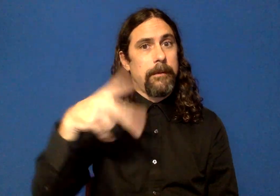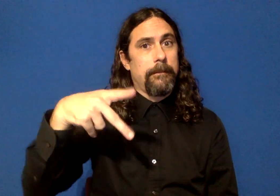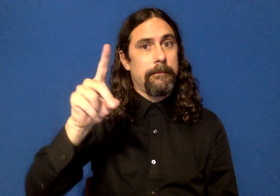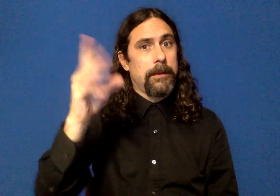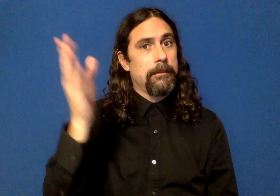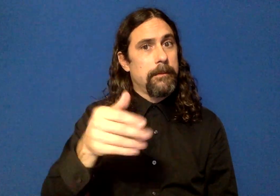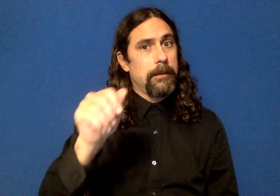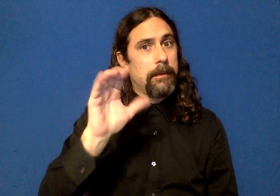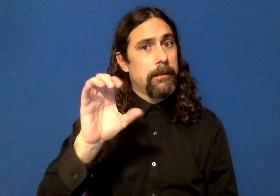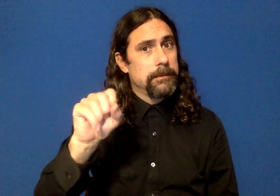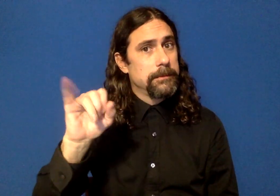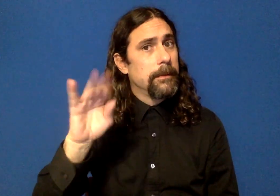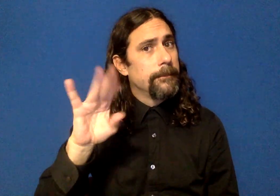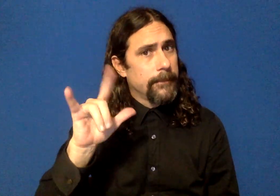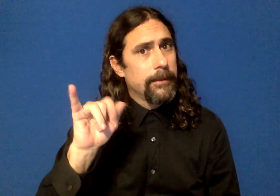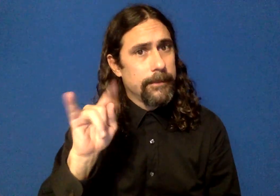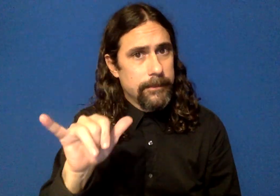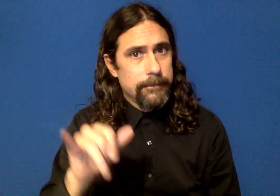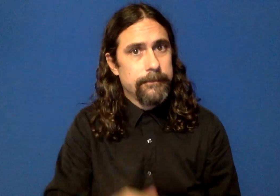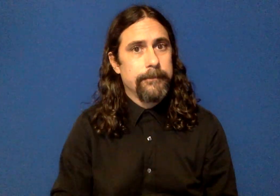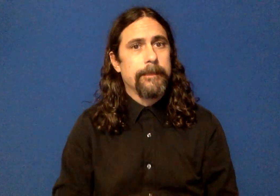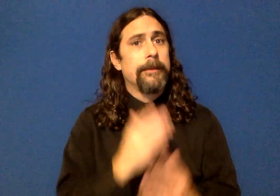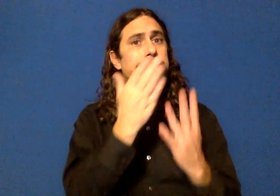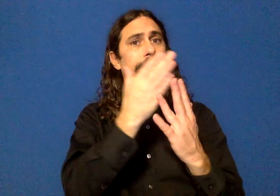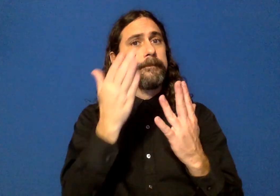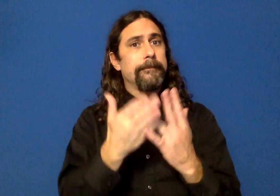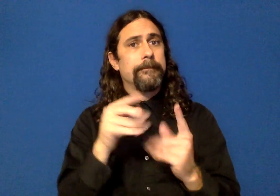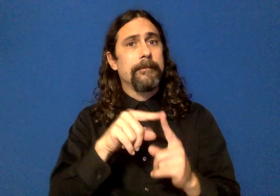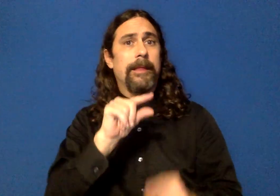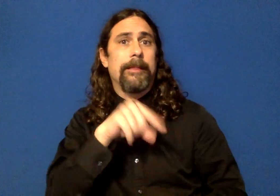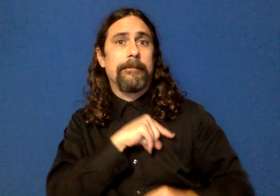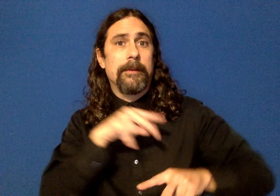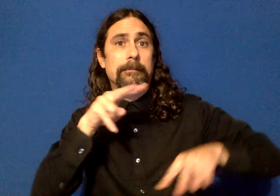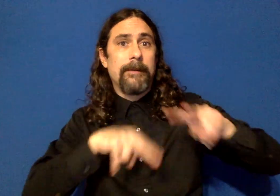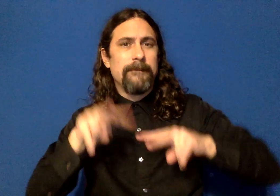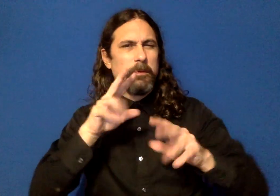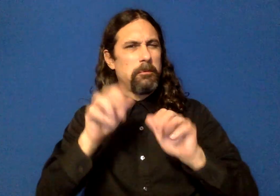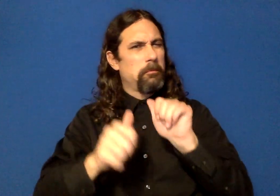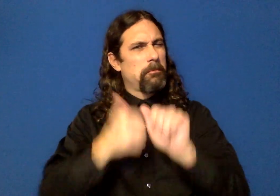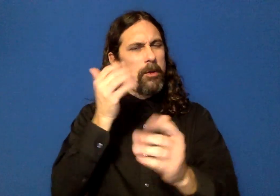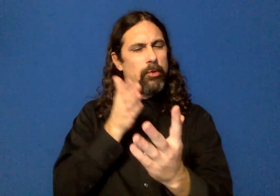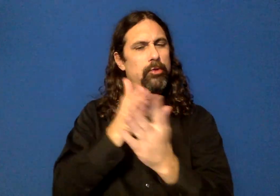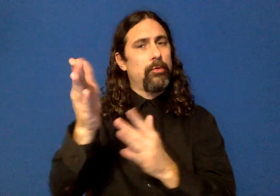is primarily conducted online. If you need to meet with the Marketing Agent